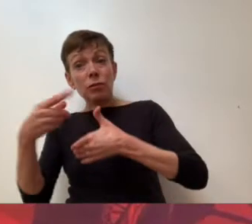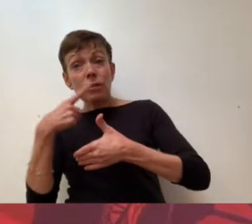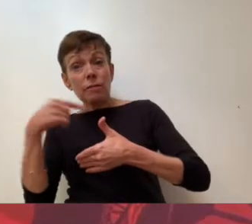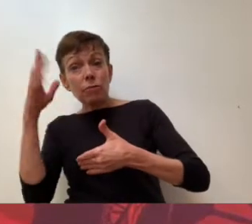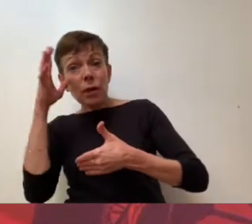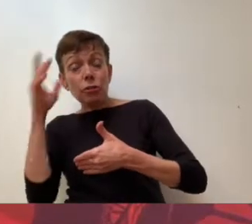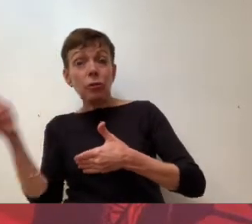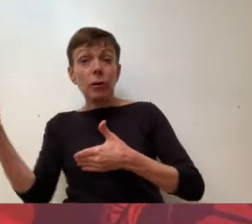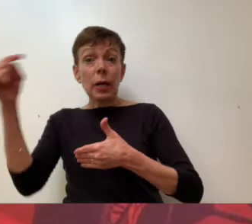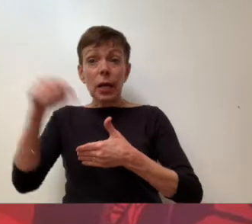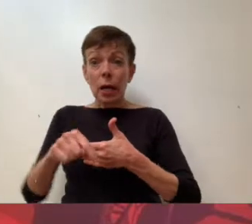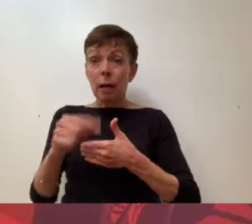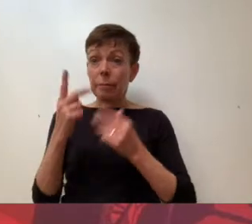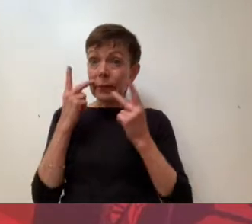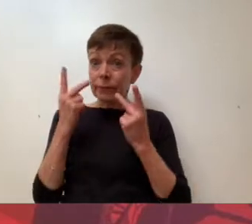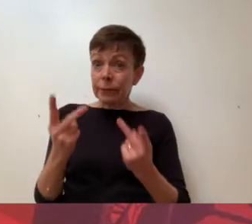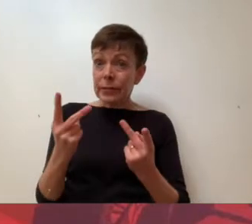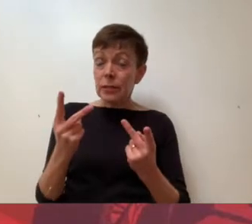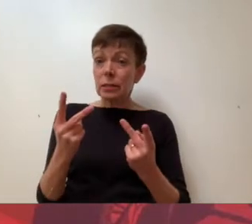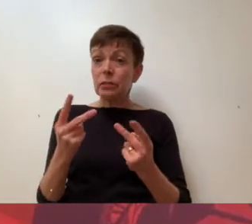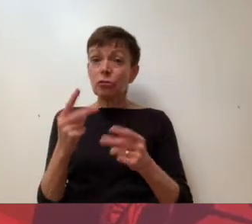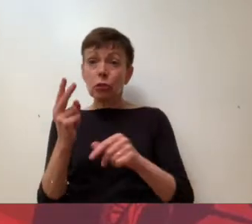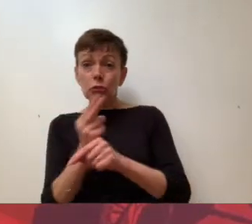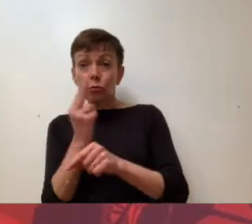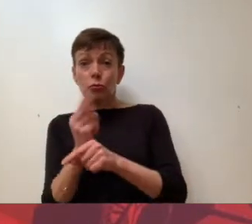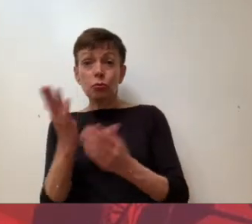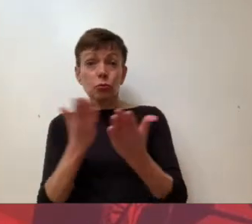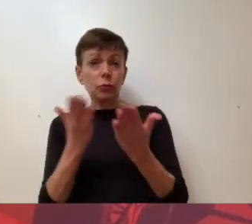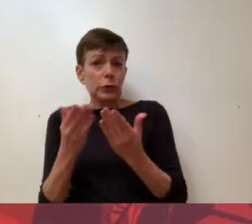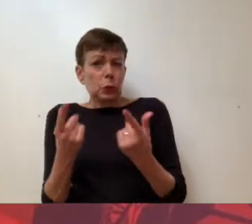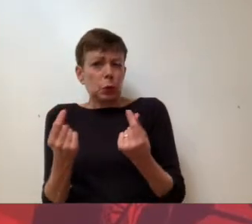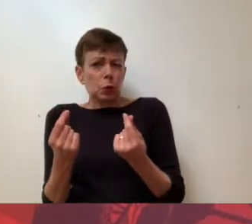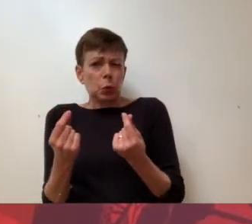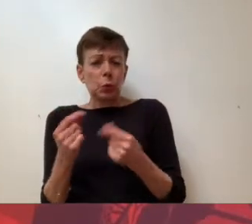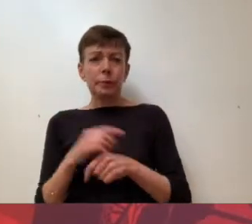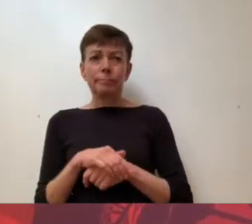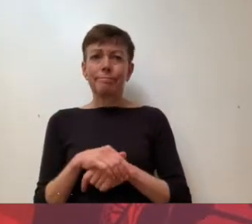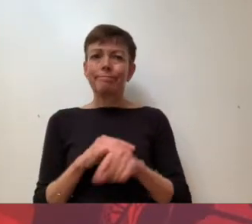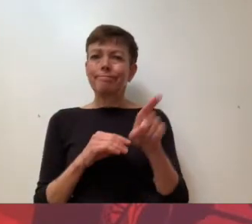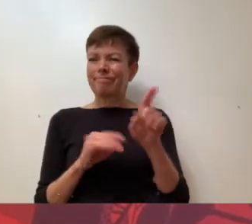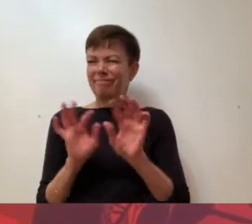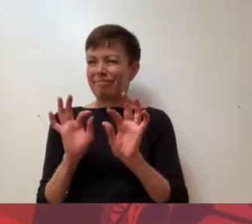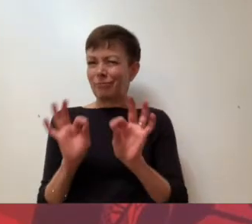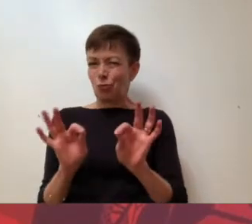ensure the health and safety of our community. This decision to close playgrounds was extremely